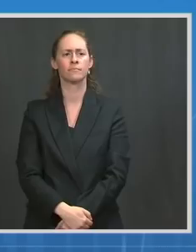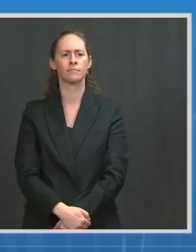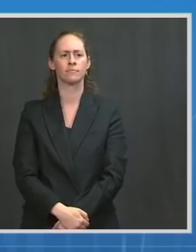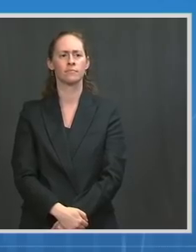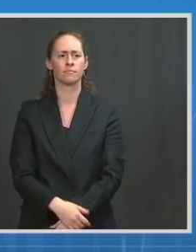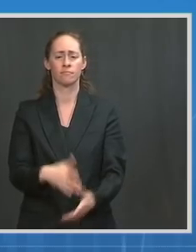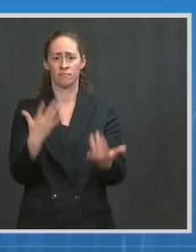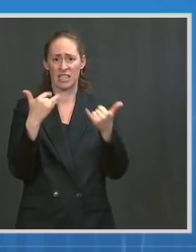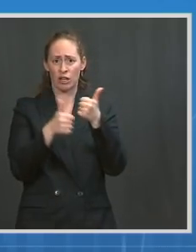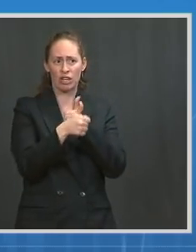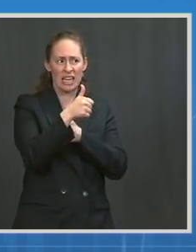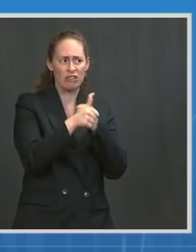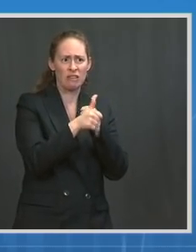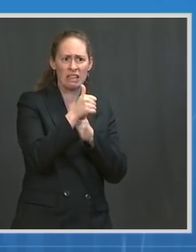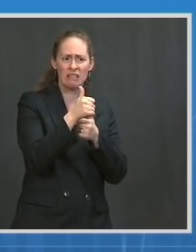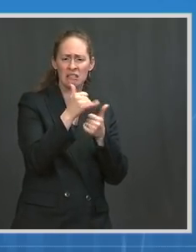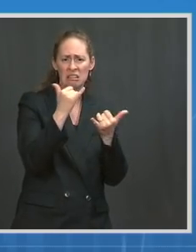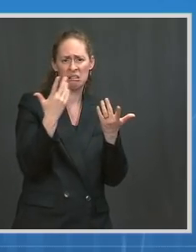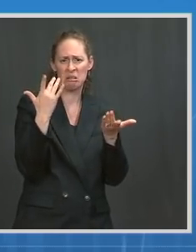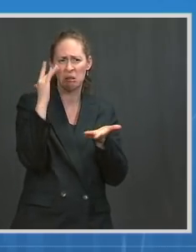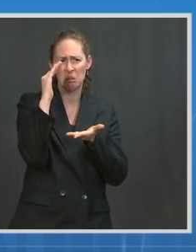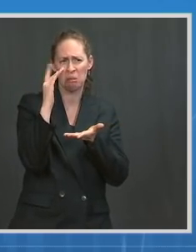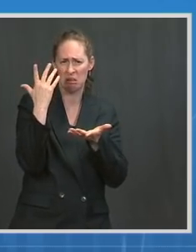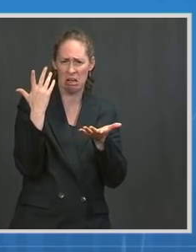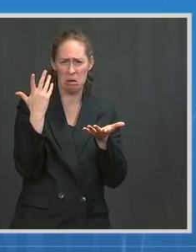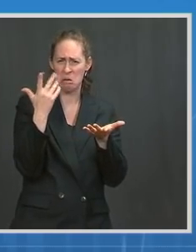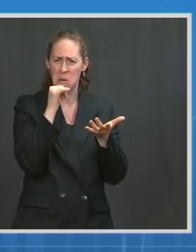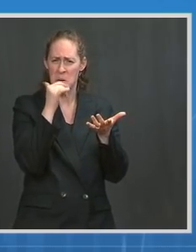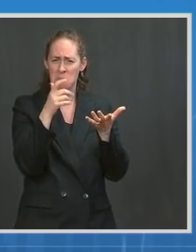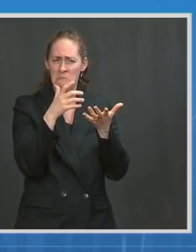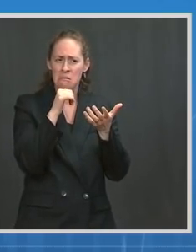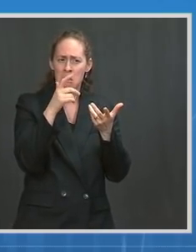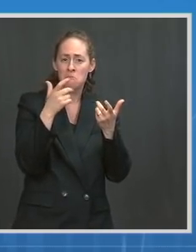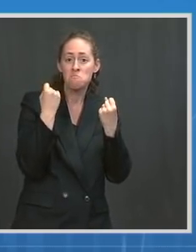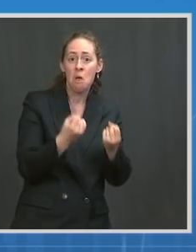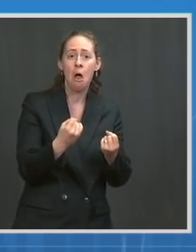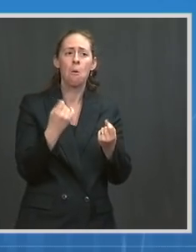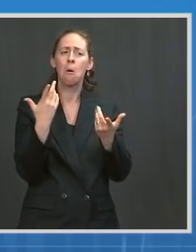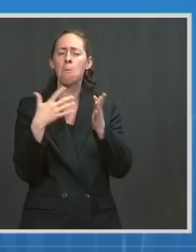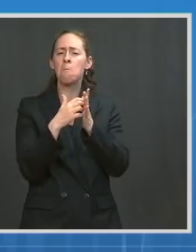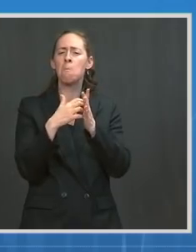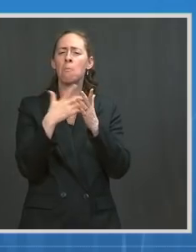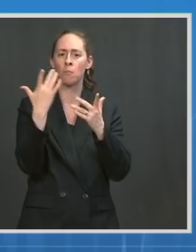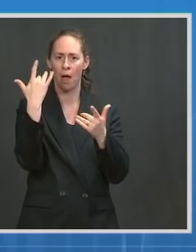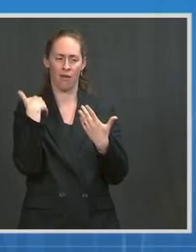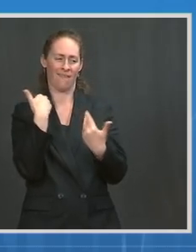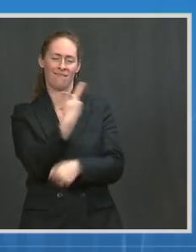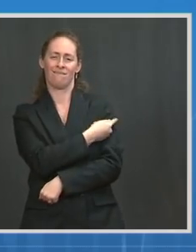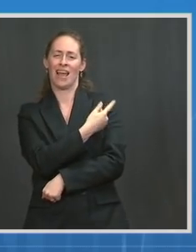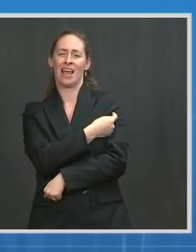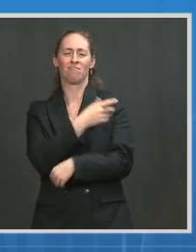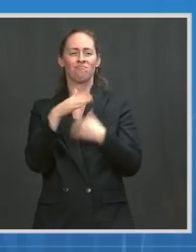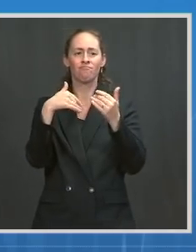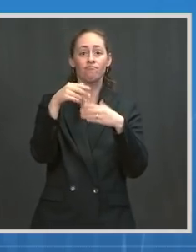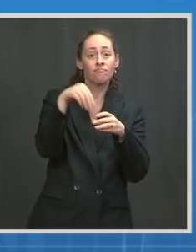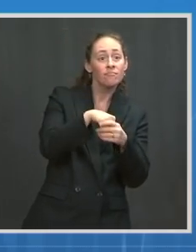if you're vaccinated whether you're indoors or outdoors, but there are those people who don't want to take that bit of a risk.